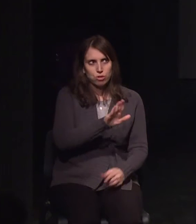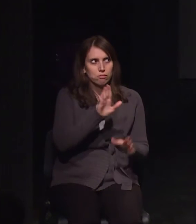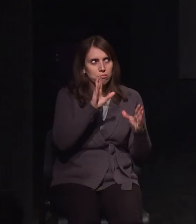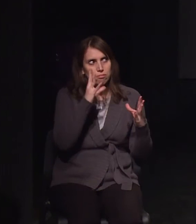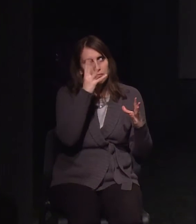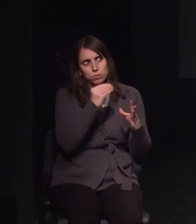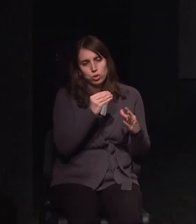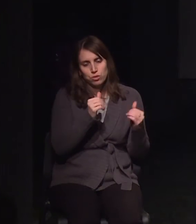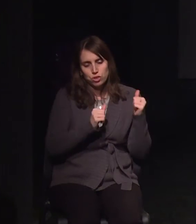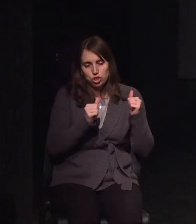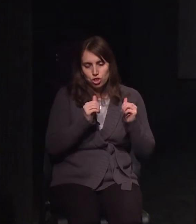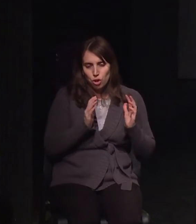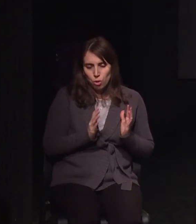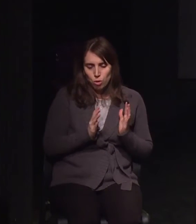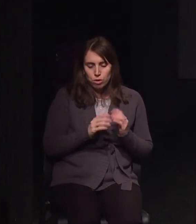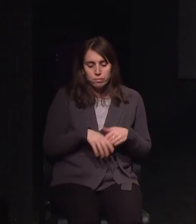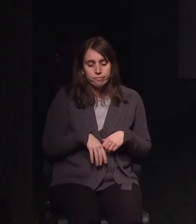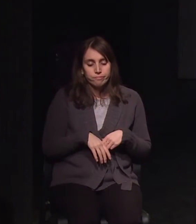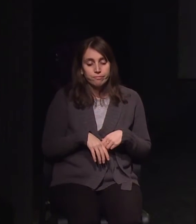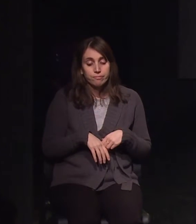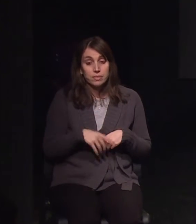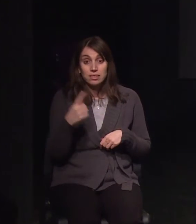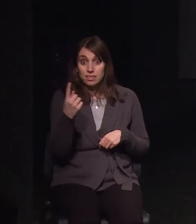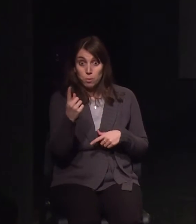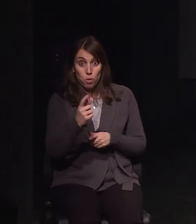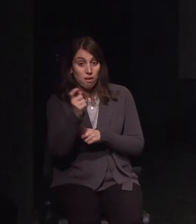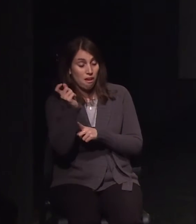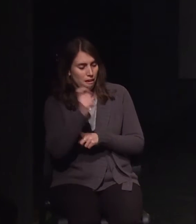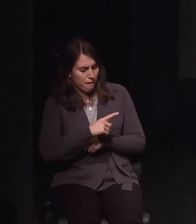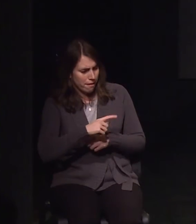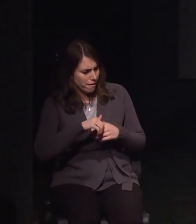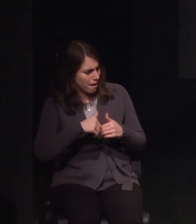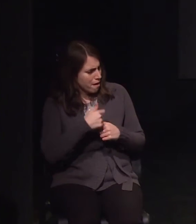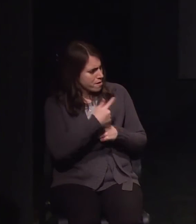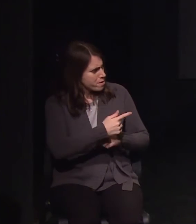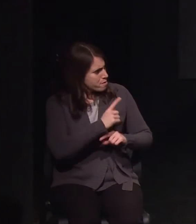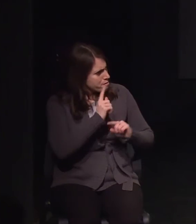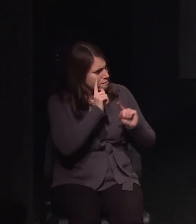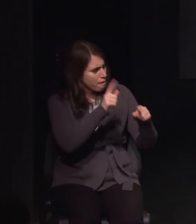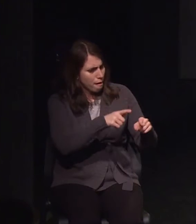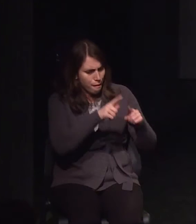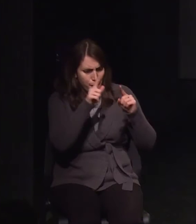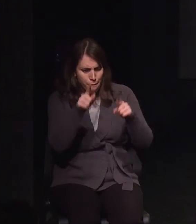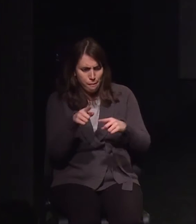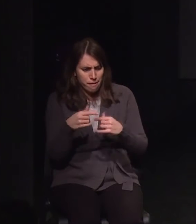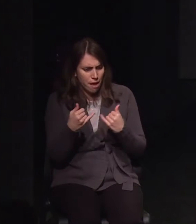and someone asked, how do you go, how do you do now in this moment, and Toshi said, “we